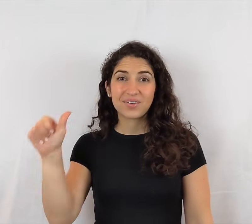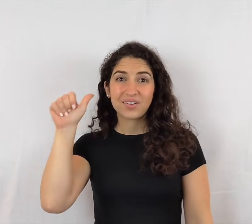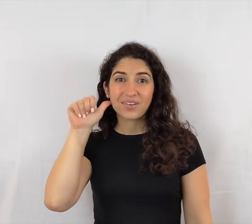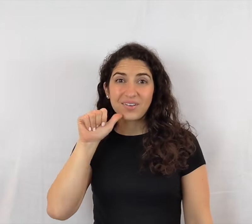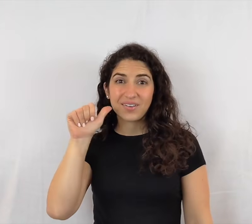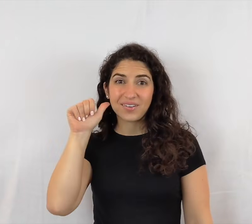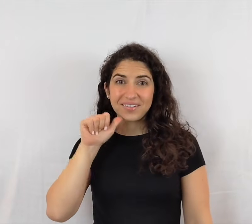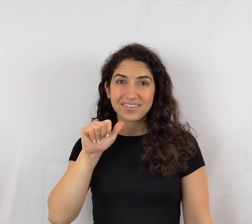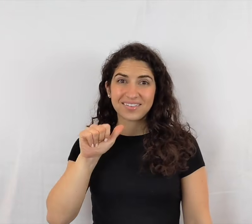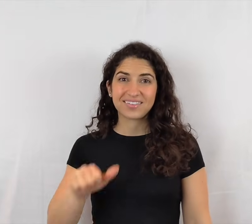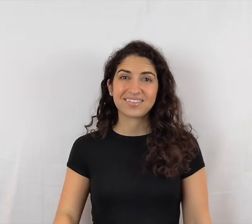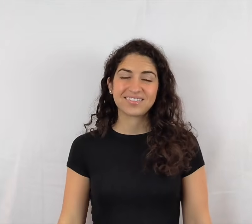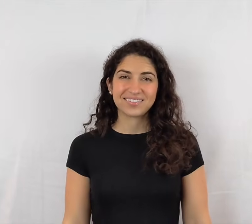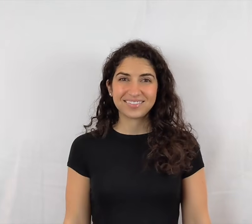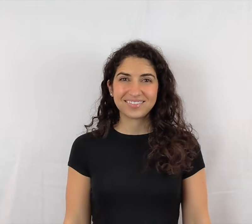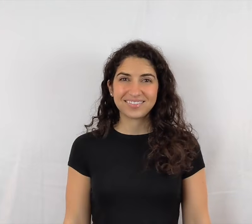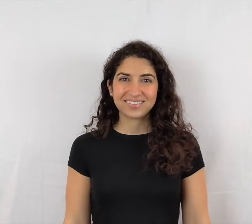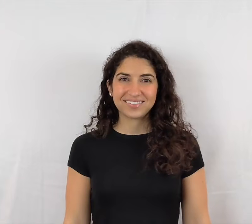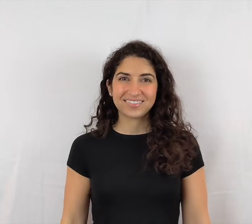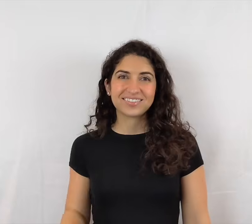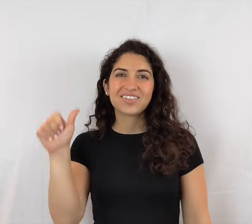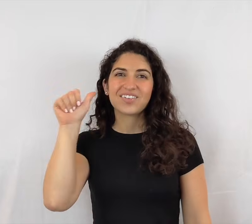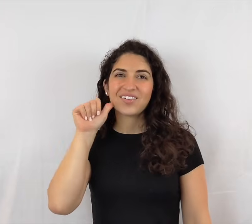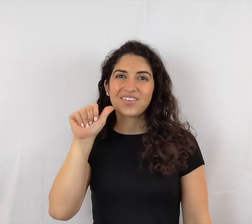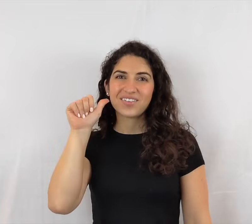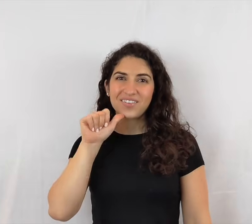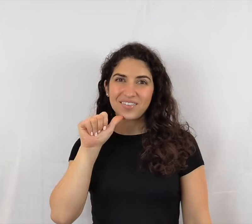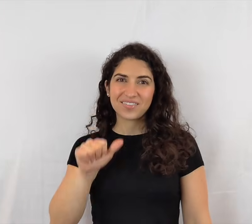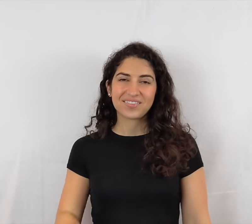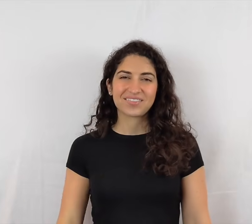Girl.